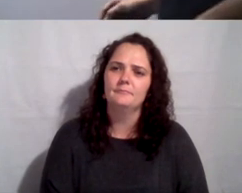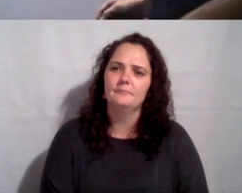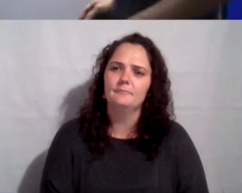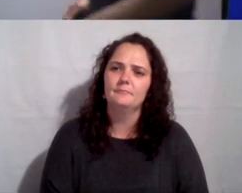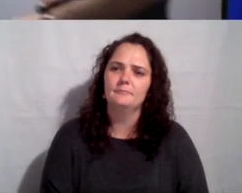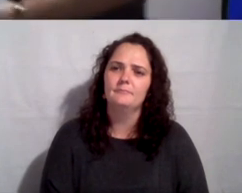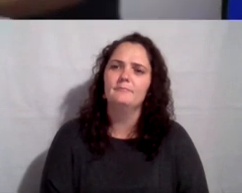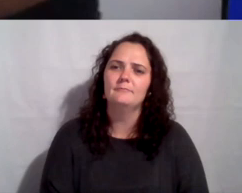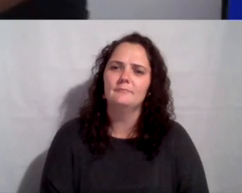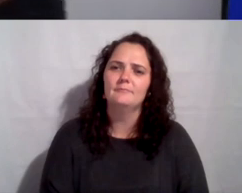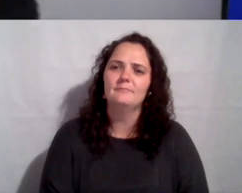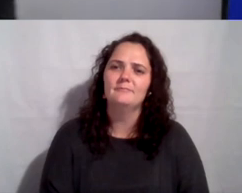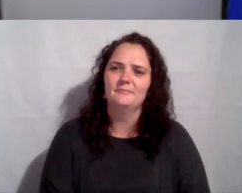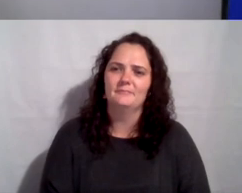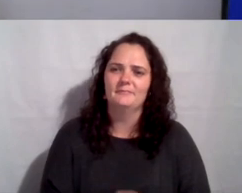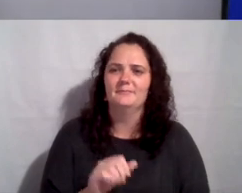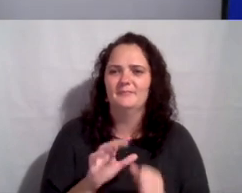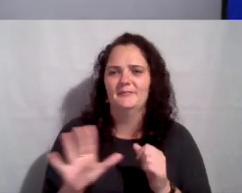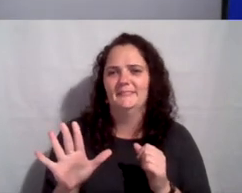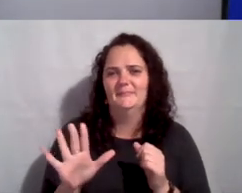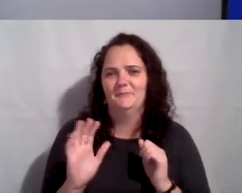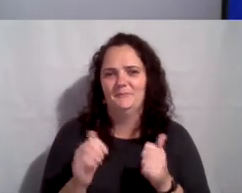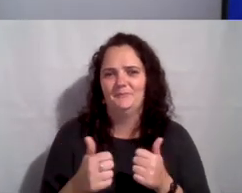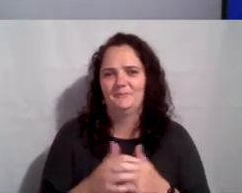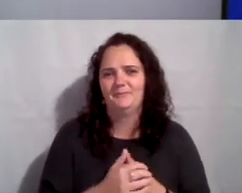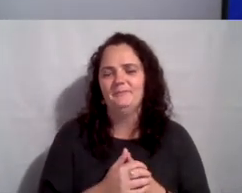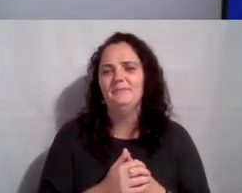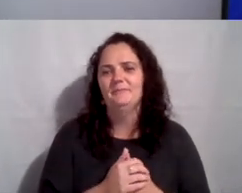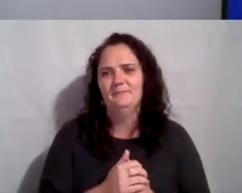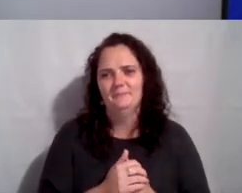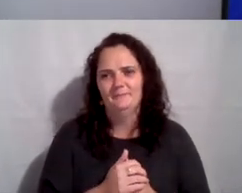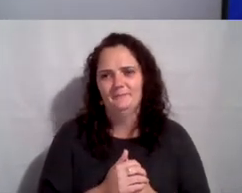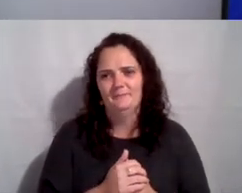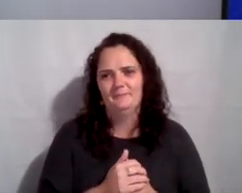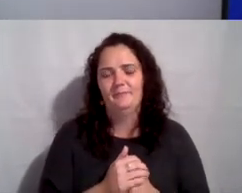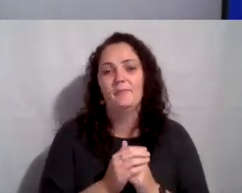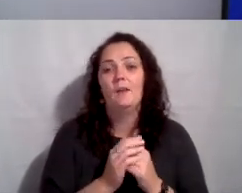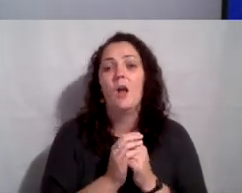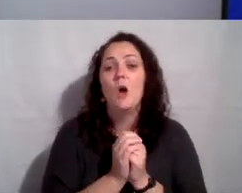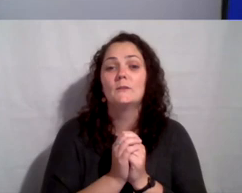And we're out. Alright Atticus and Rachel, excellent job y'all. Excellent okay,